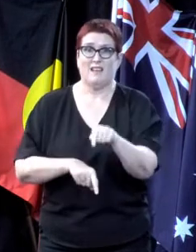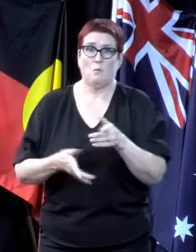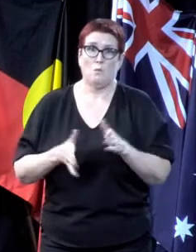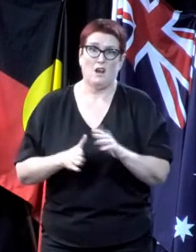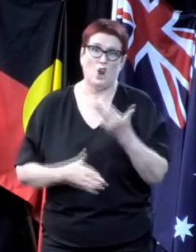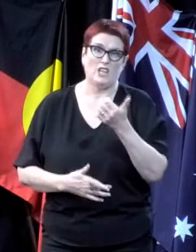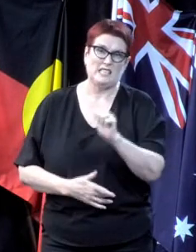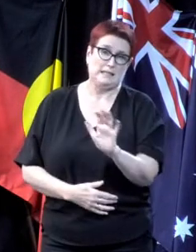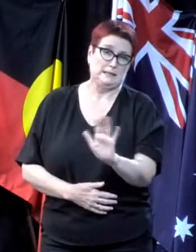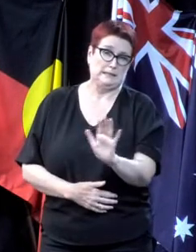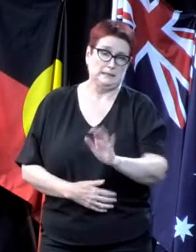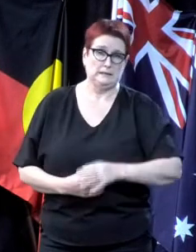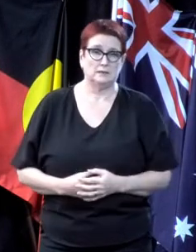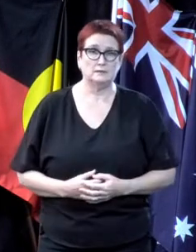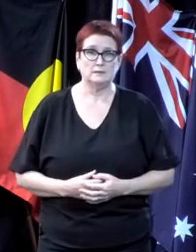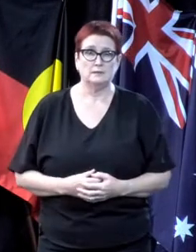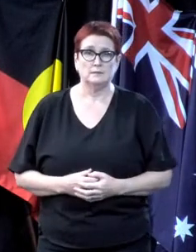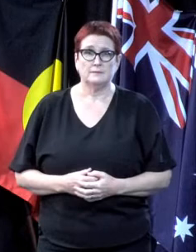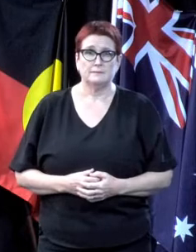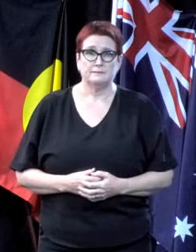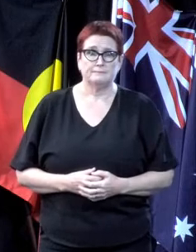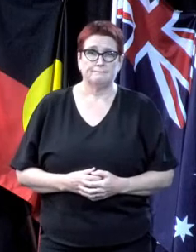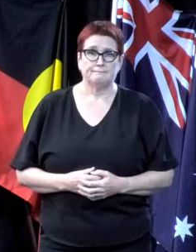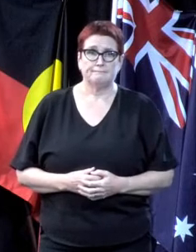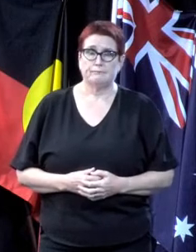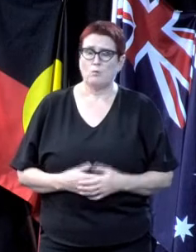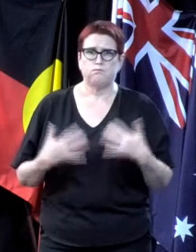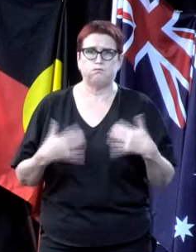It’s very confronting and challenging, timetabling and getting students to